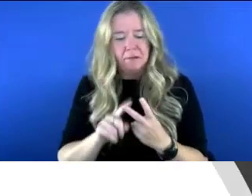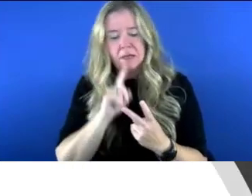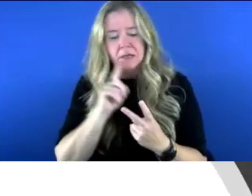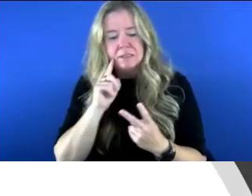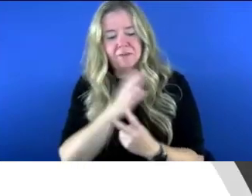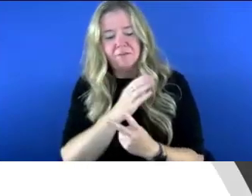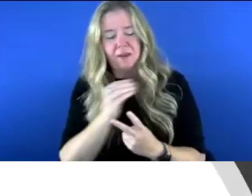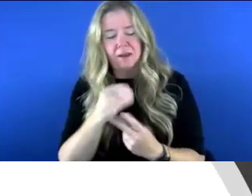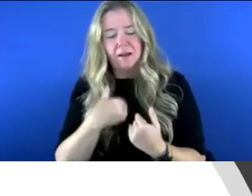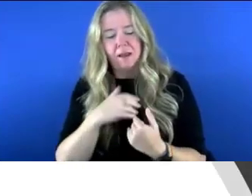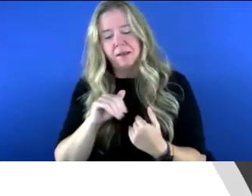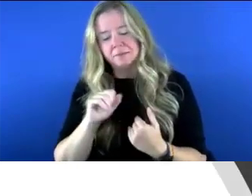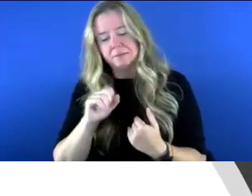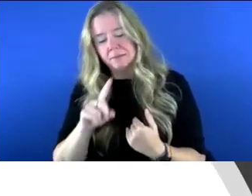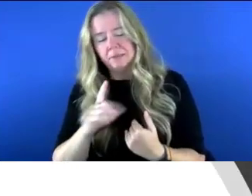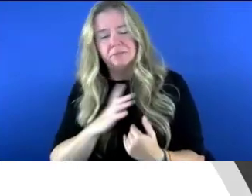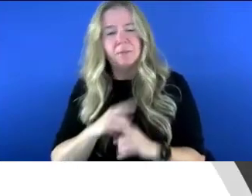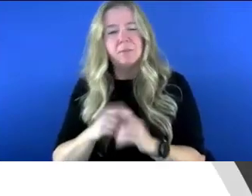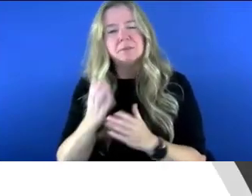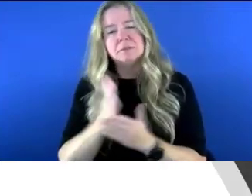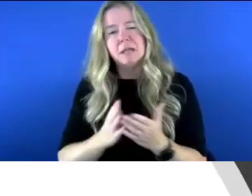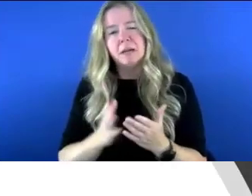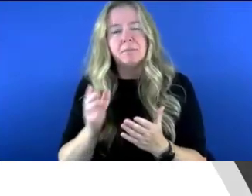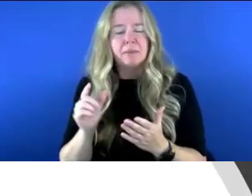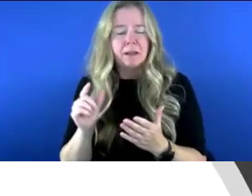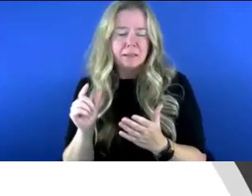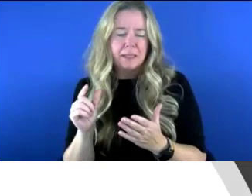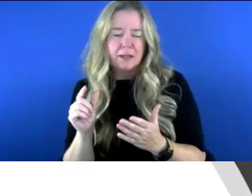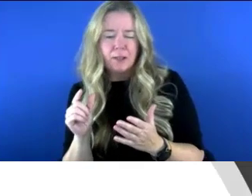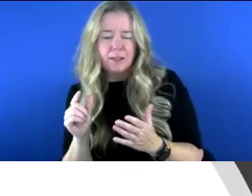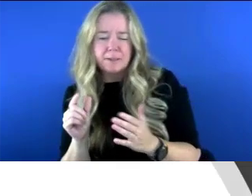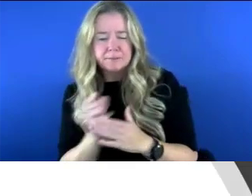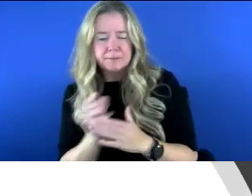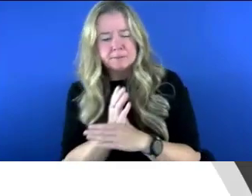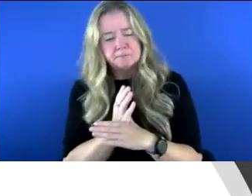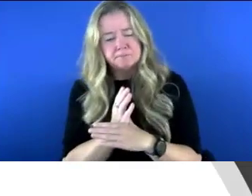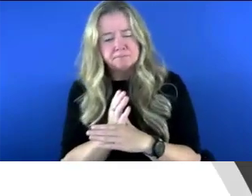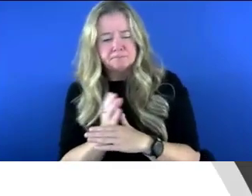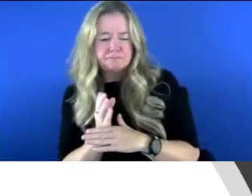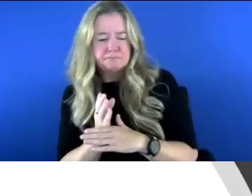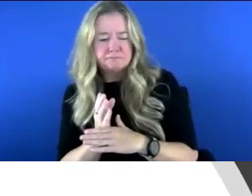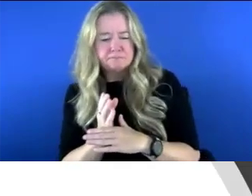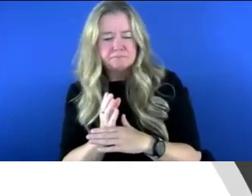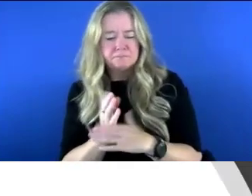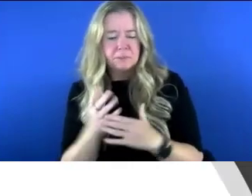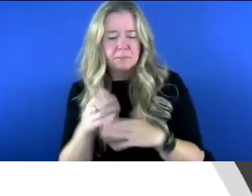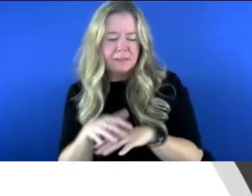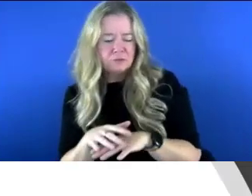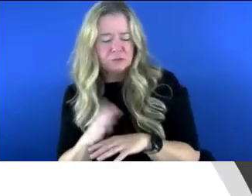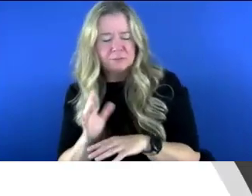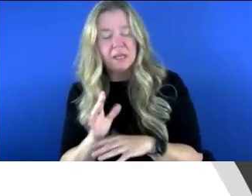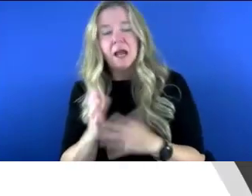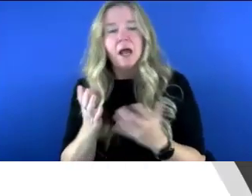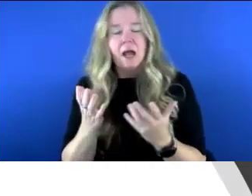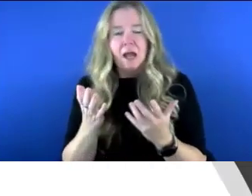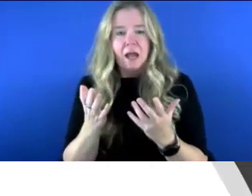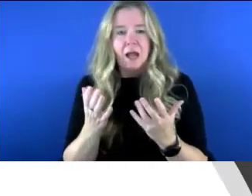Yep. But some of those that are a little on the different, like, mainstream side, things like that. I haven't always thought about